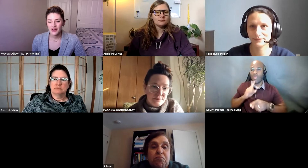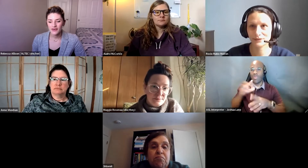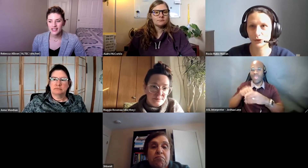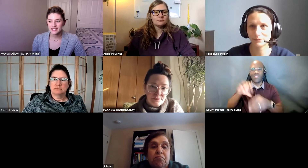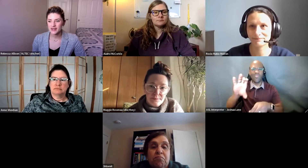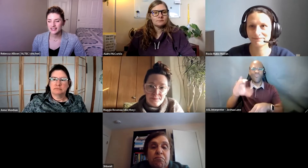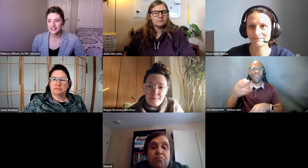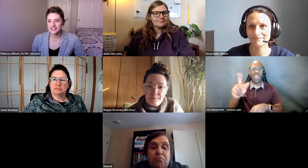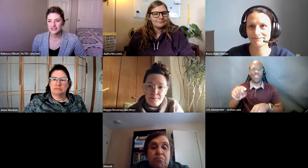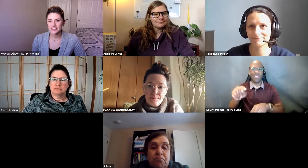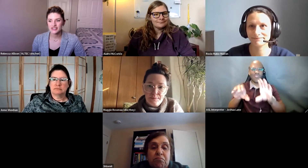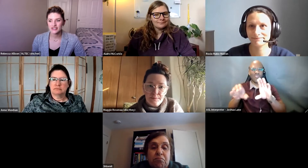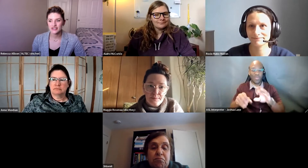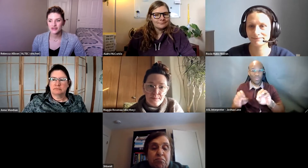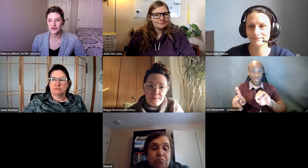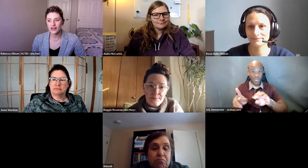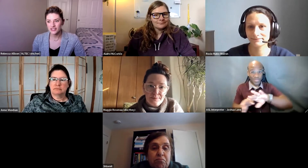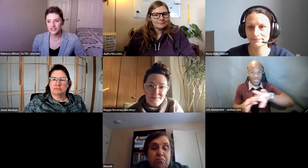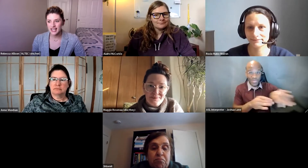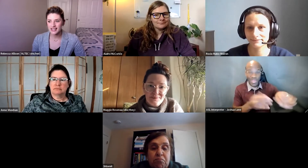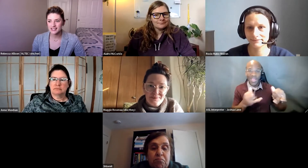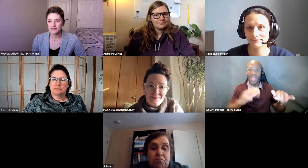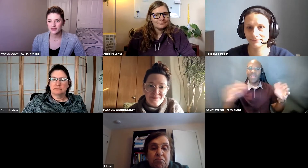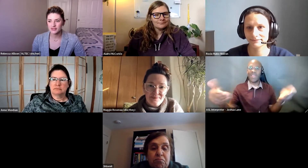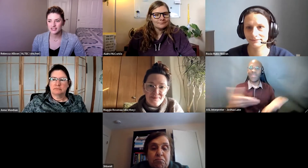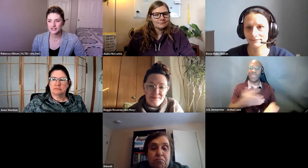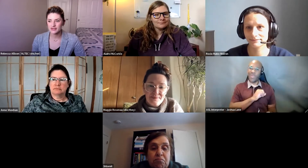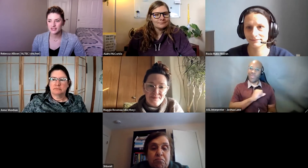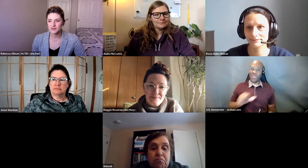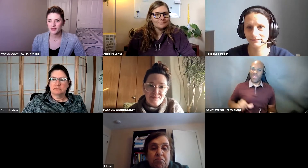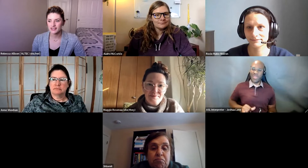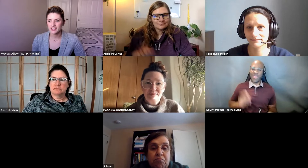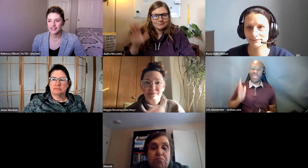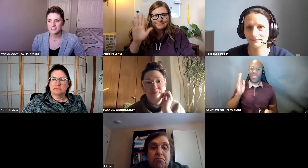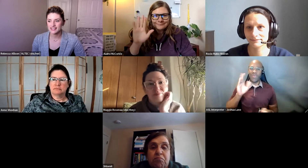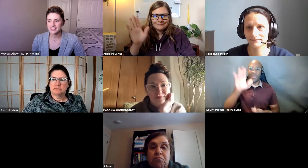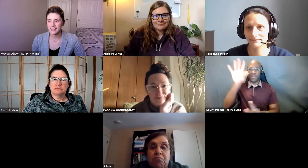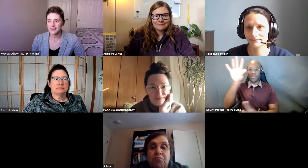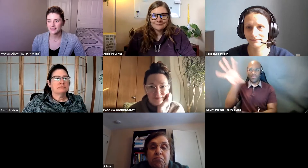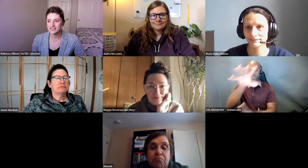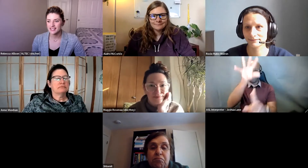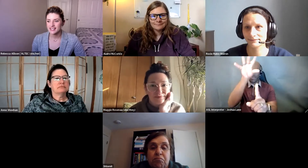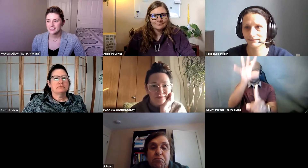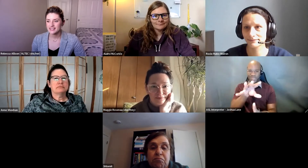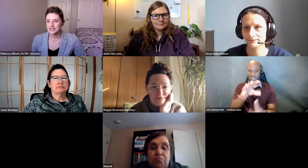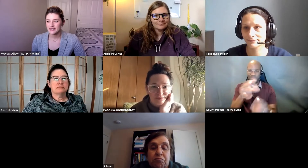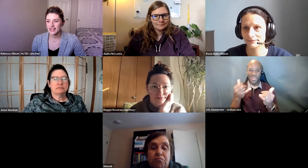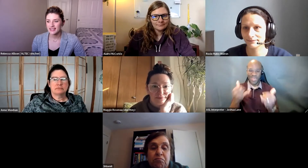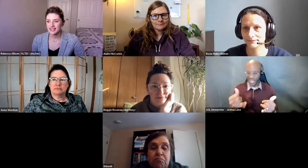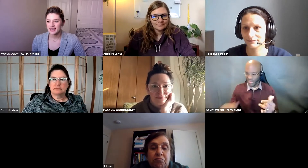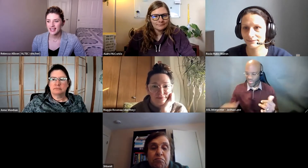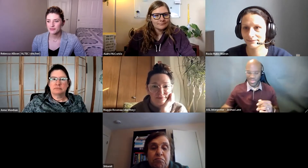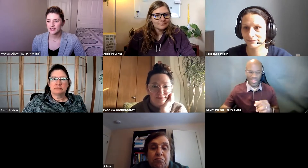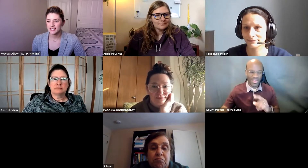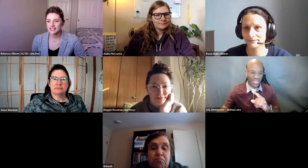All right so I'd like to introduce Audra and I'm going to spotlight now so that they can present.